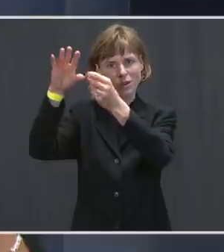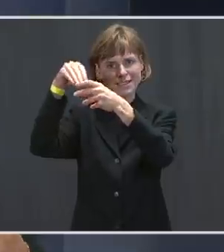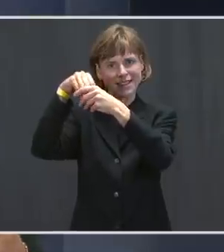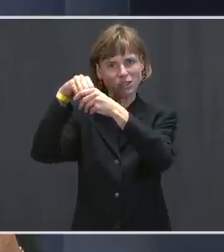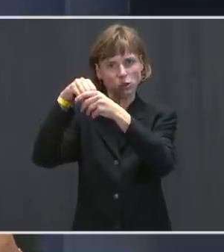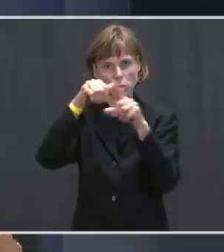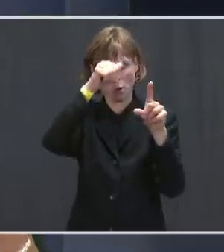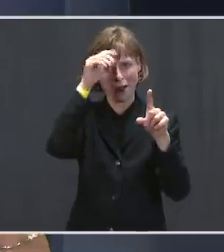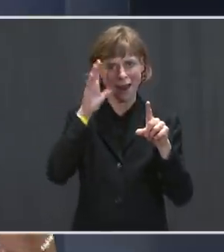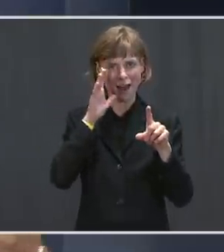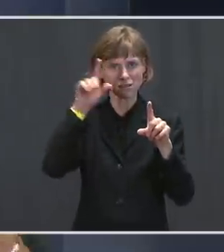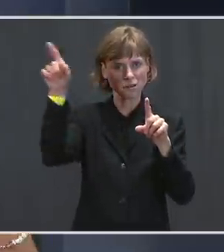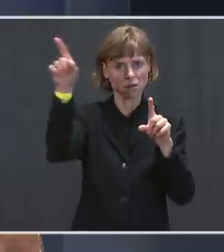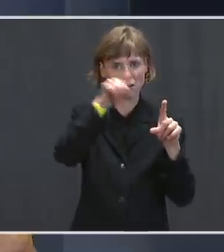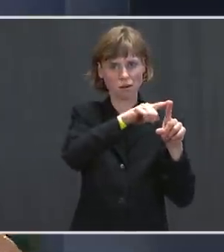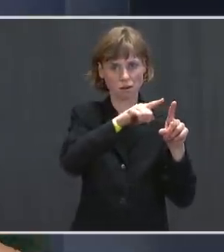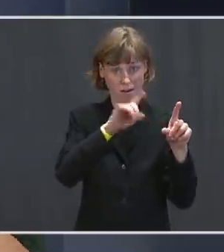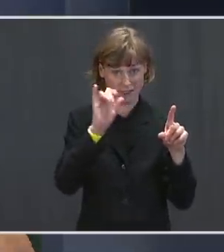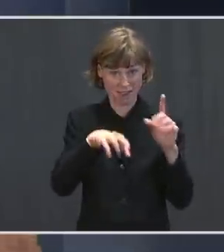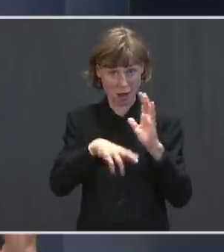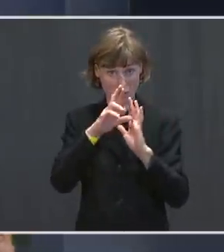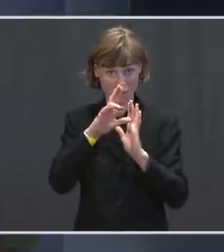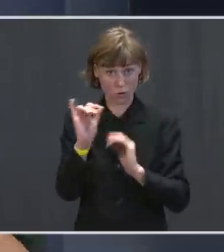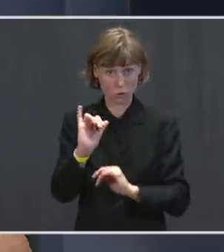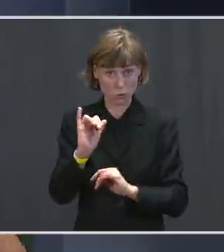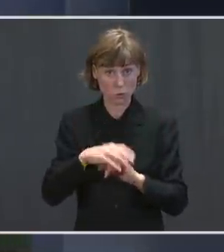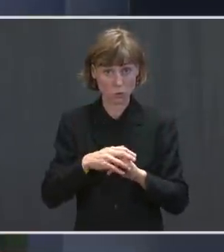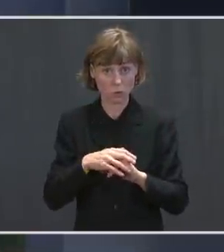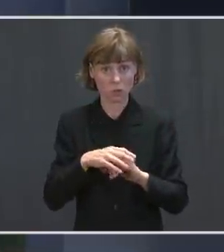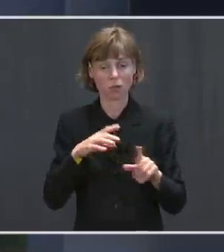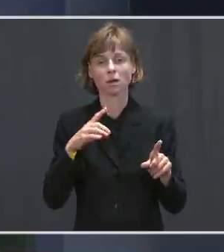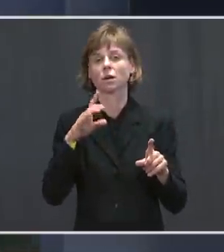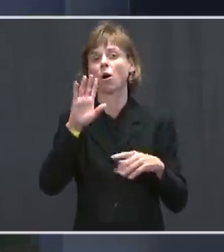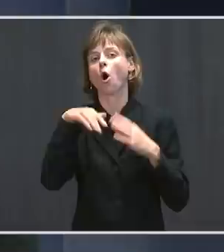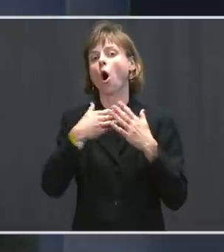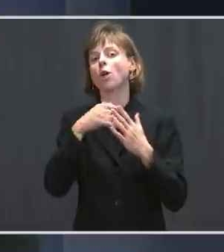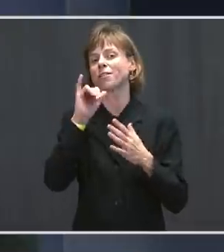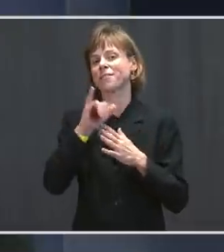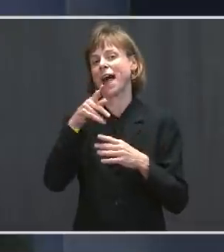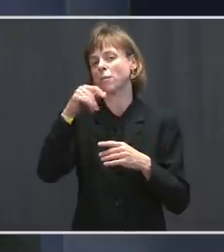Ms. Psaki: I think again, all of these pipelines are a part of what our climate team is looking at and assessing.